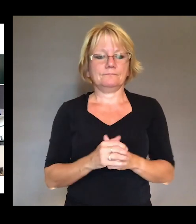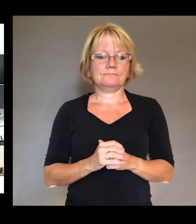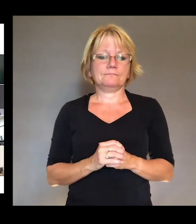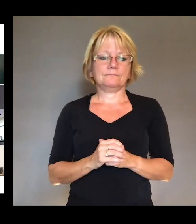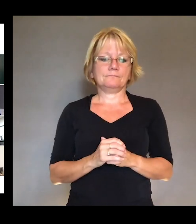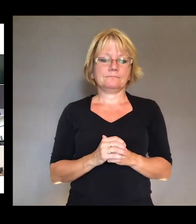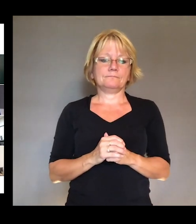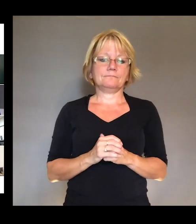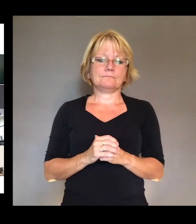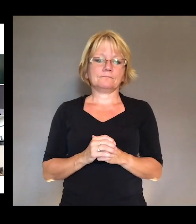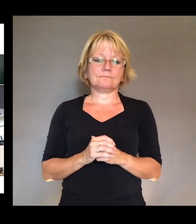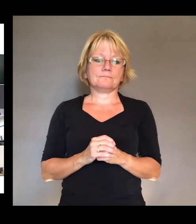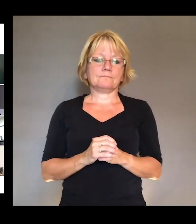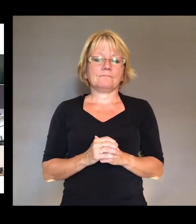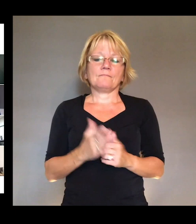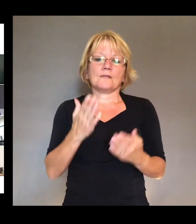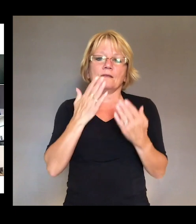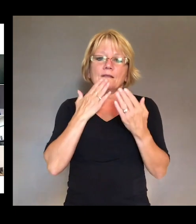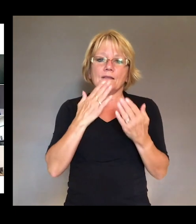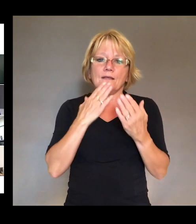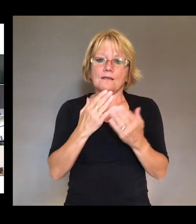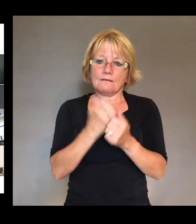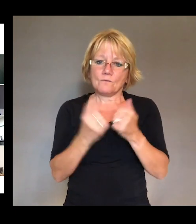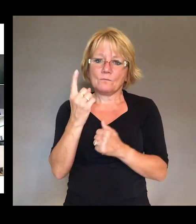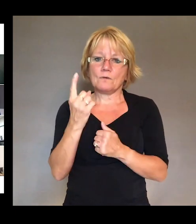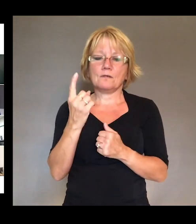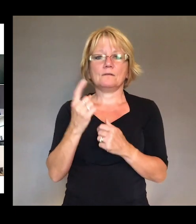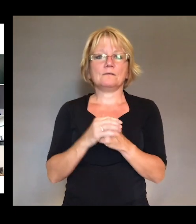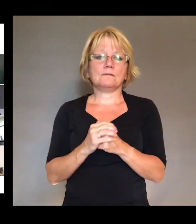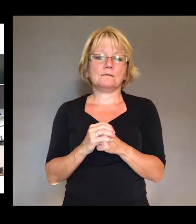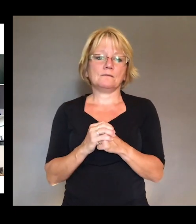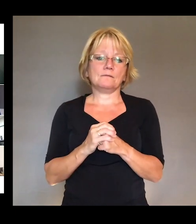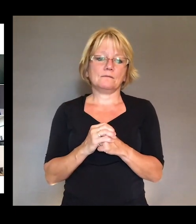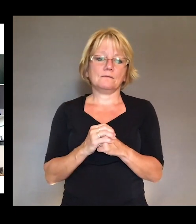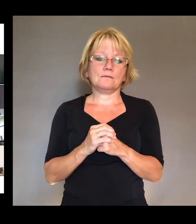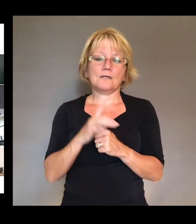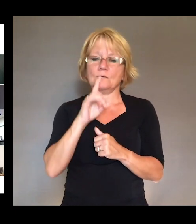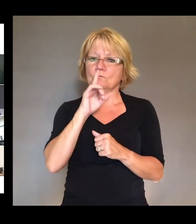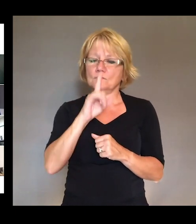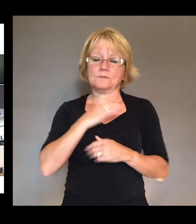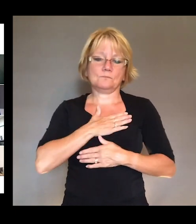in our educational journeys and beyond. So again, I wanna thank every single person for this.